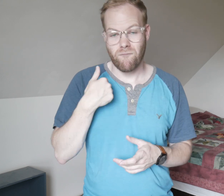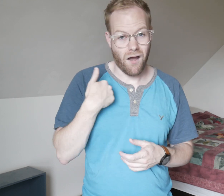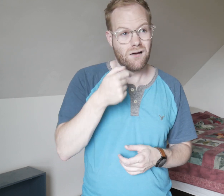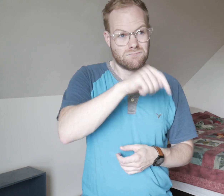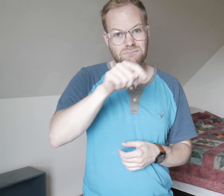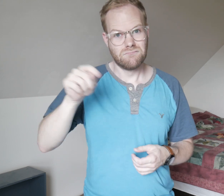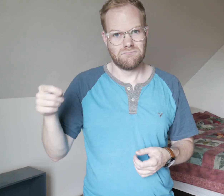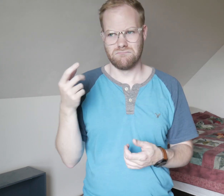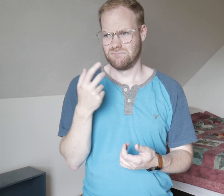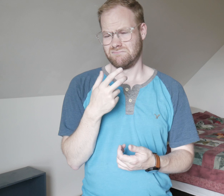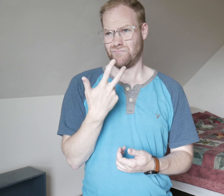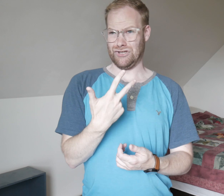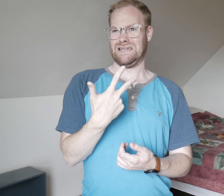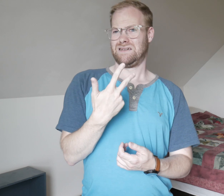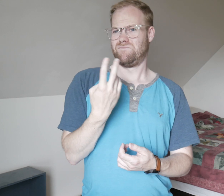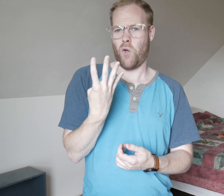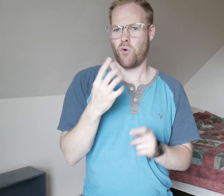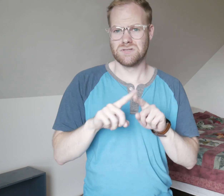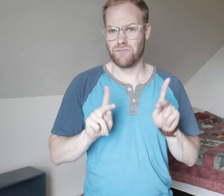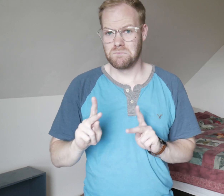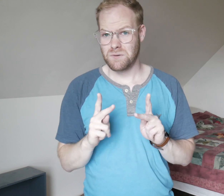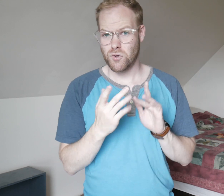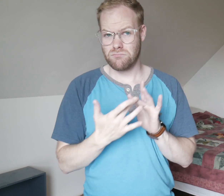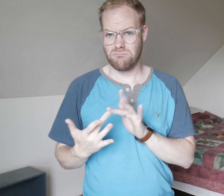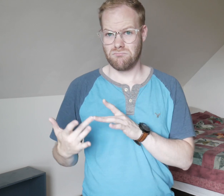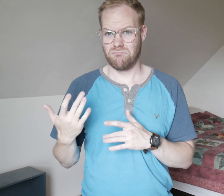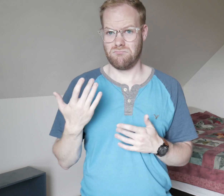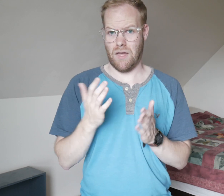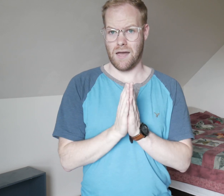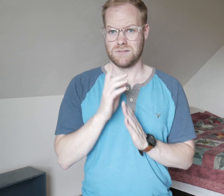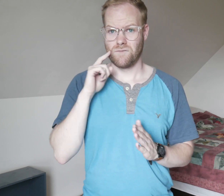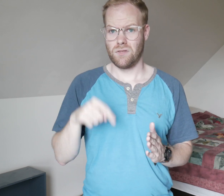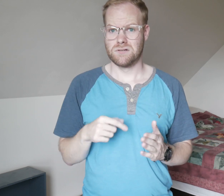I've had several, three or four different people contact me asking for this.